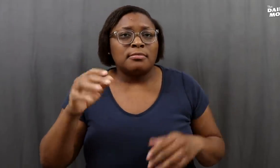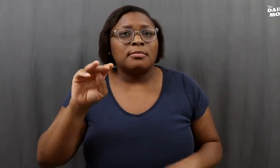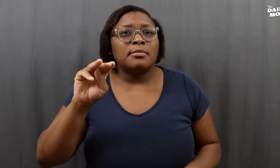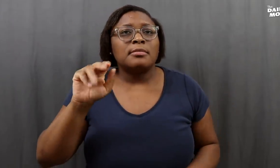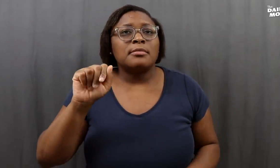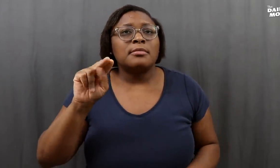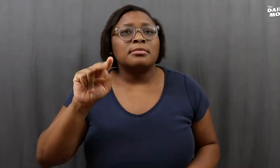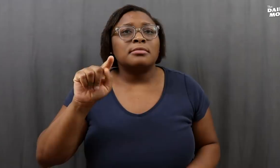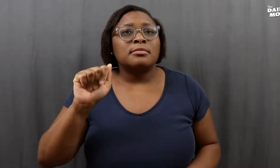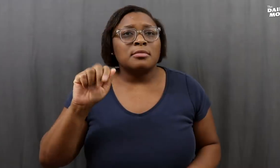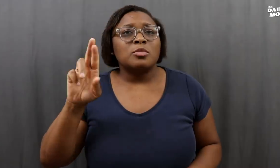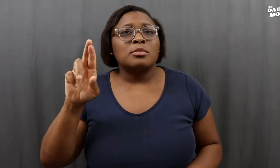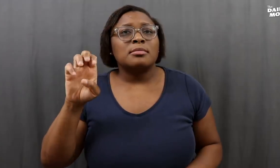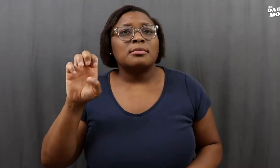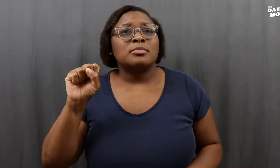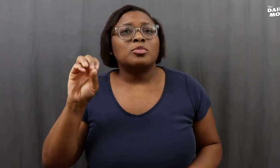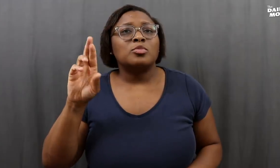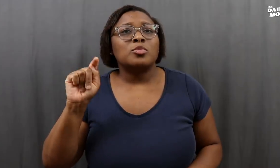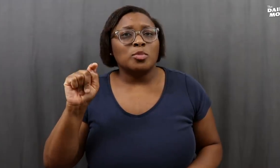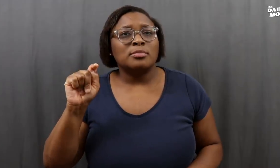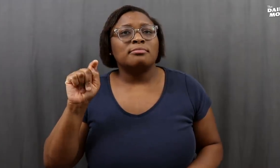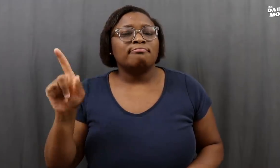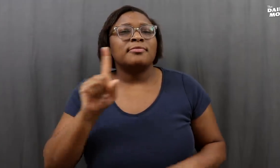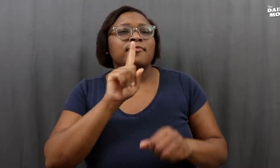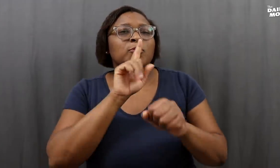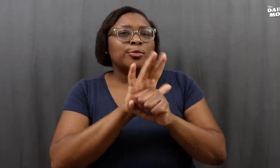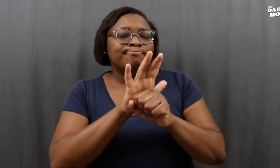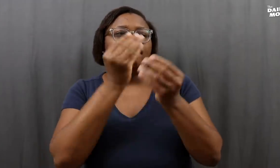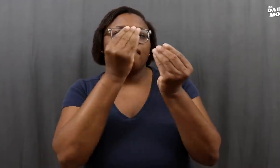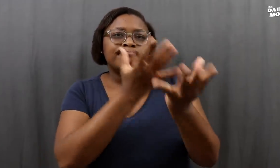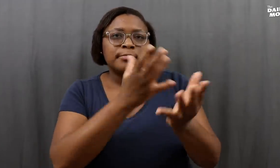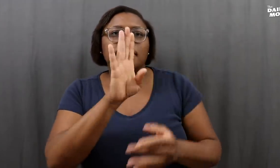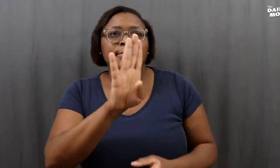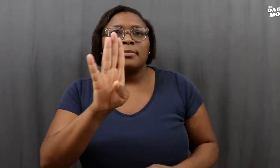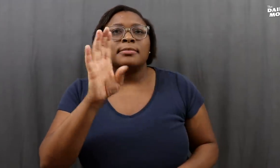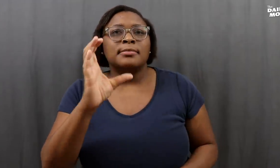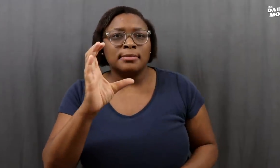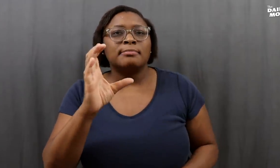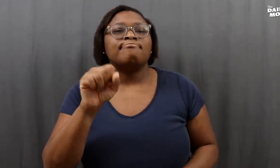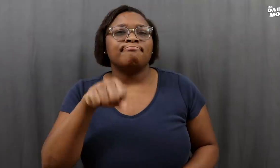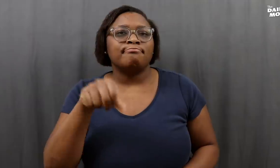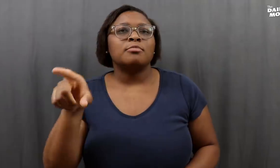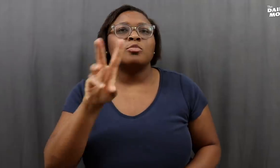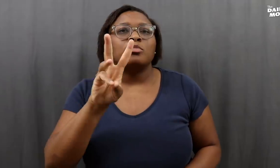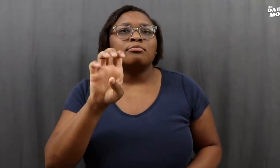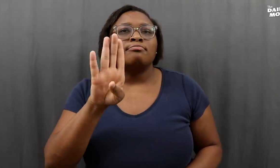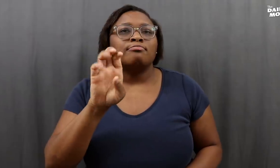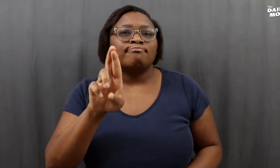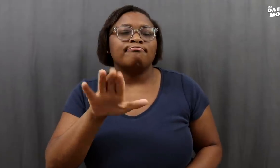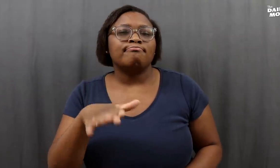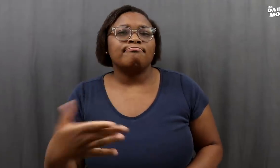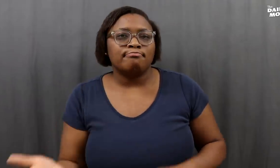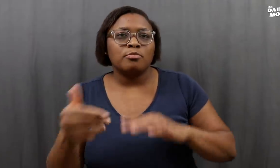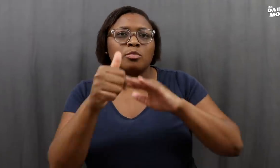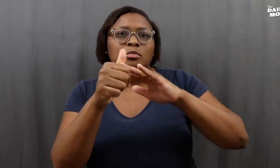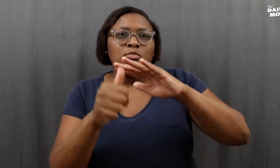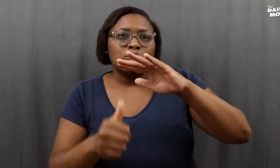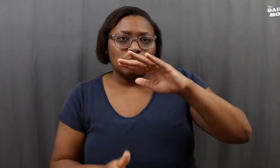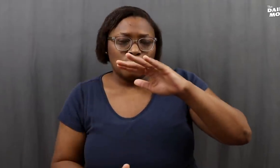The Manta Resort confirmed to BBC that Weber drowned.